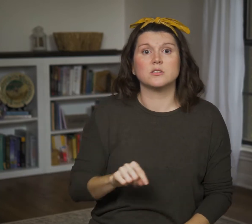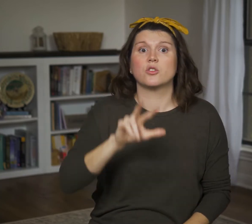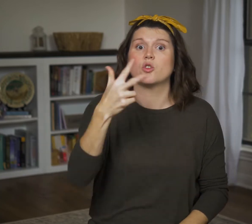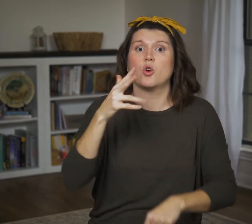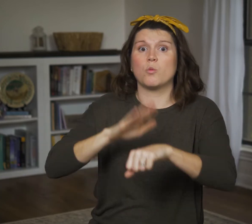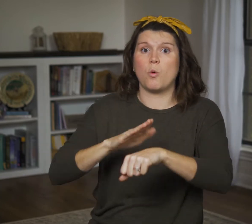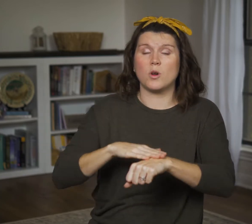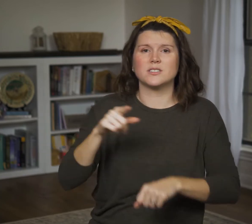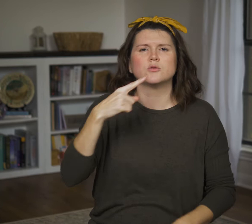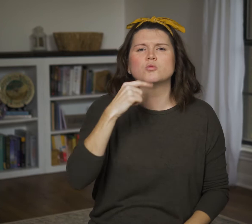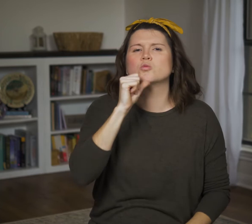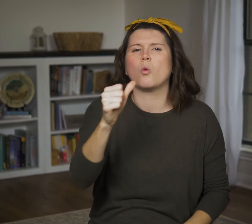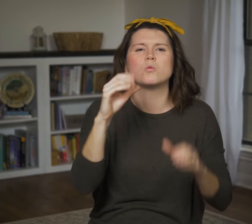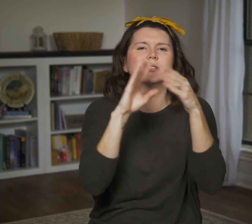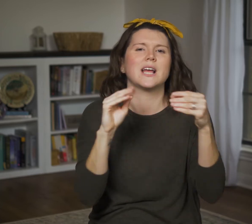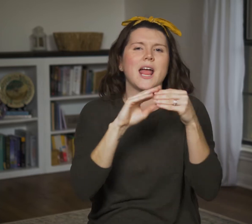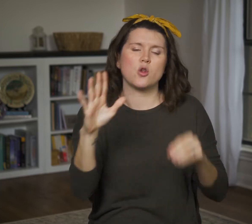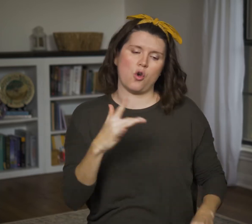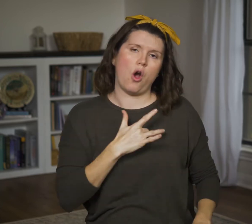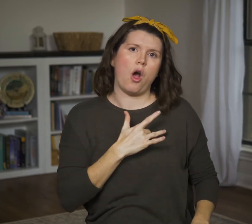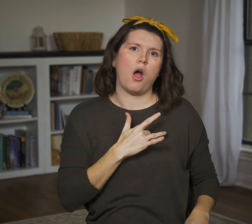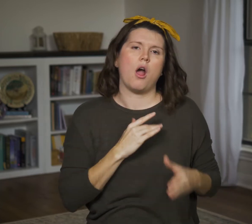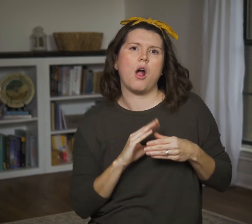In his third warning he says, “Do not say in your heart,